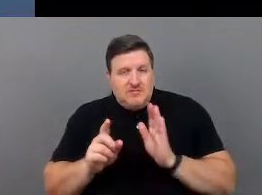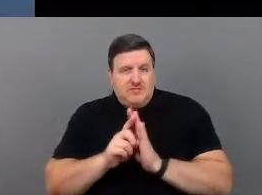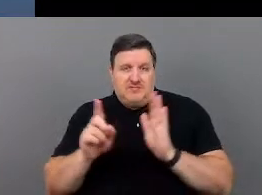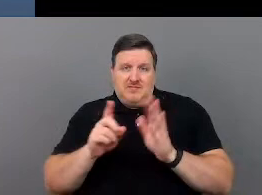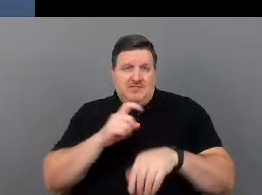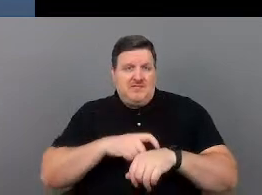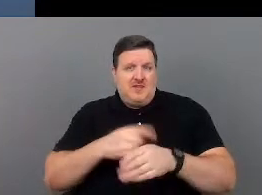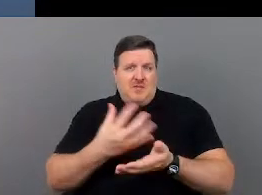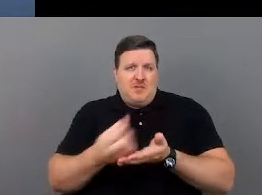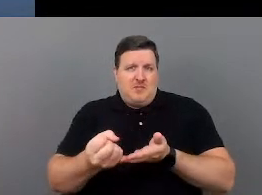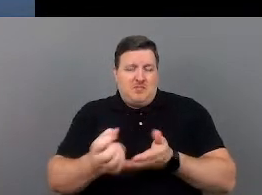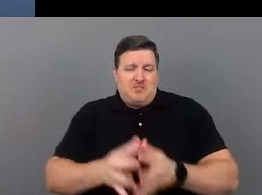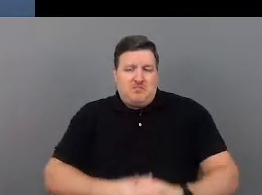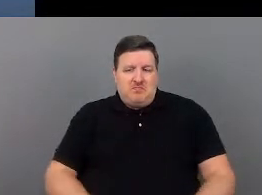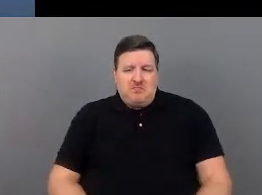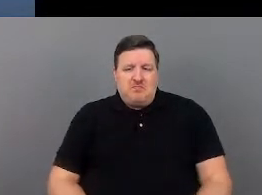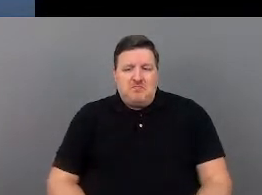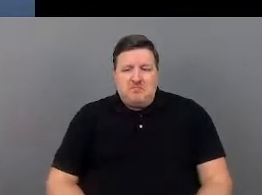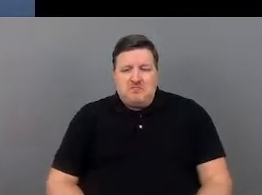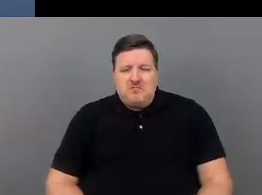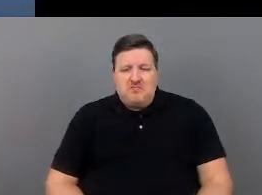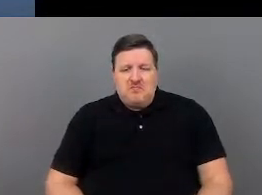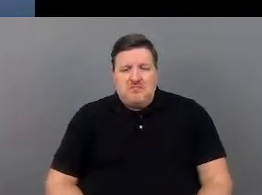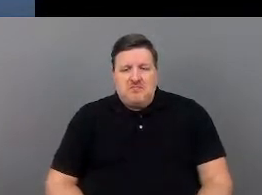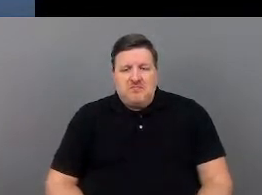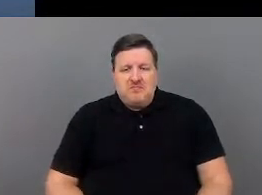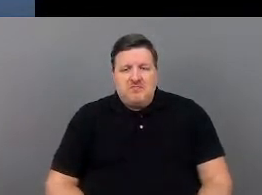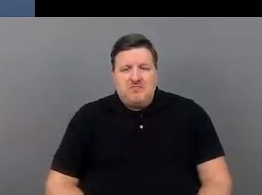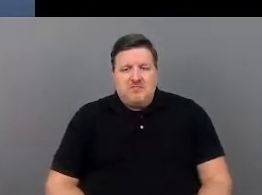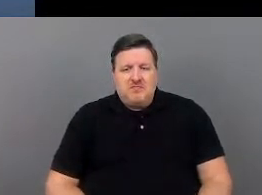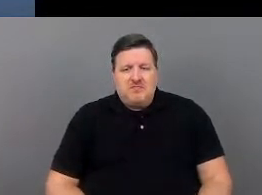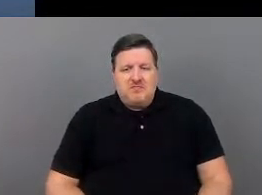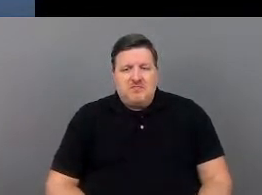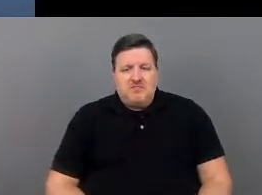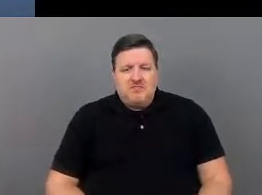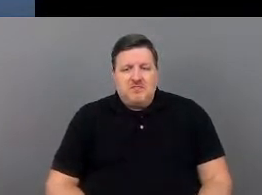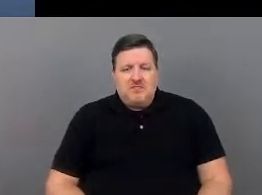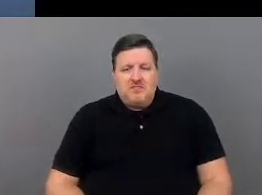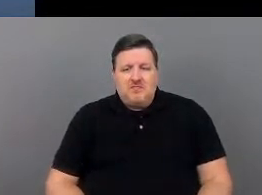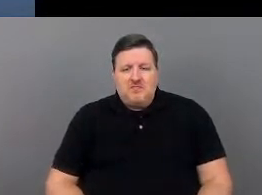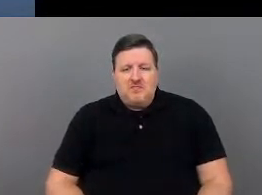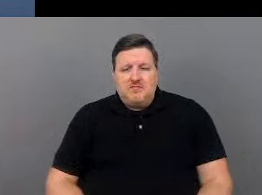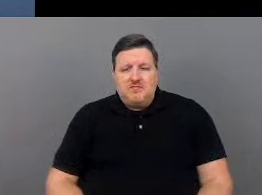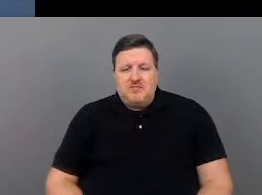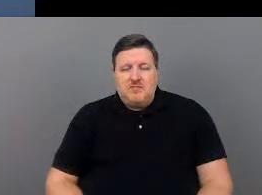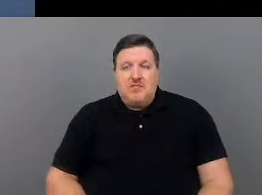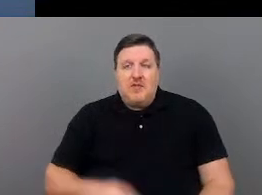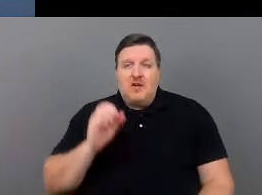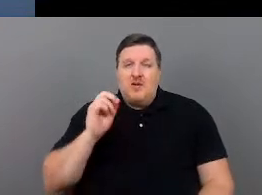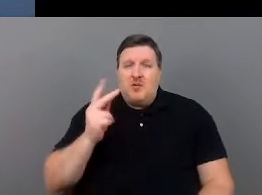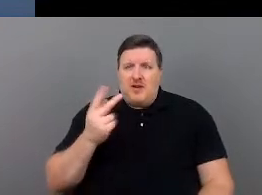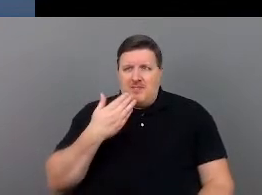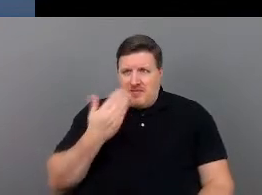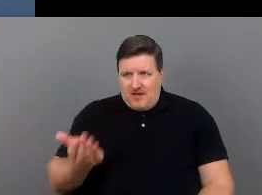FOR THE RECORD I'VE SERVE AS THE COUNCIL PRESIDENT FOR FOUR YEARS. COUNCIL PRESIDENT BARB JOHNSON WAS IN THAT POSITION